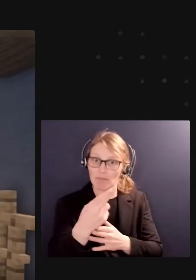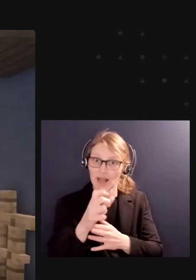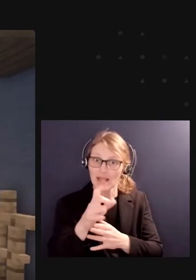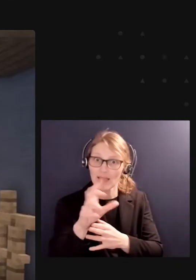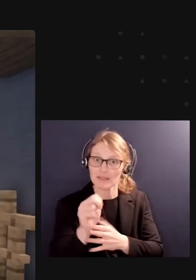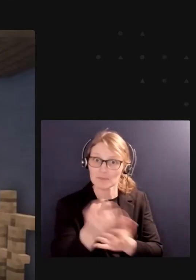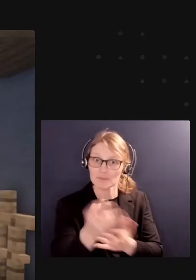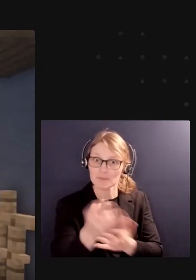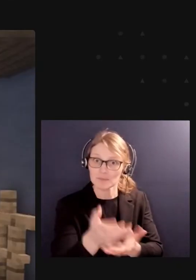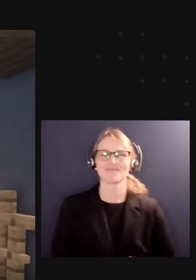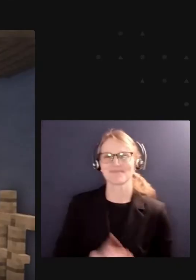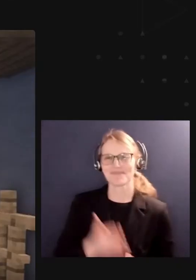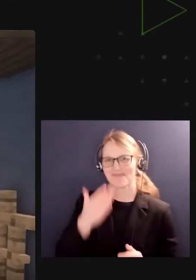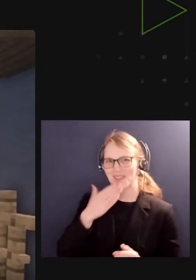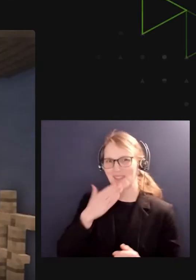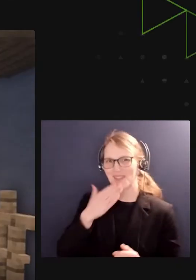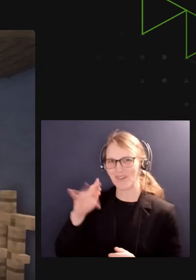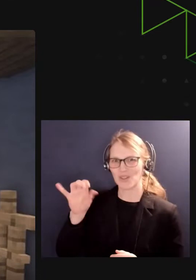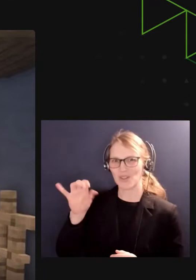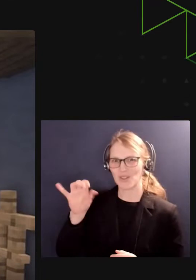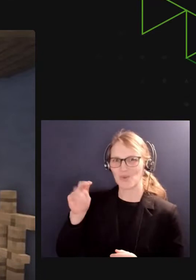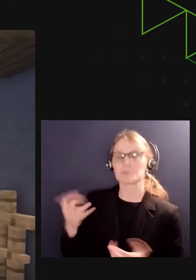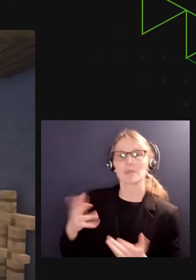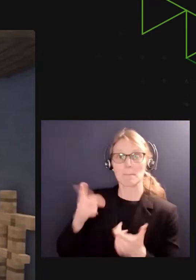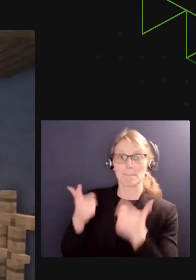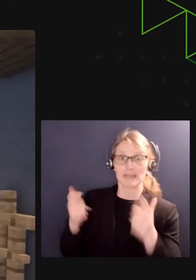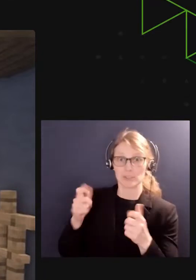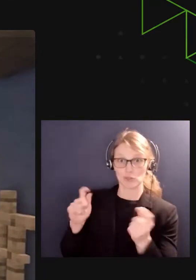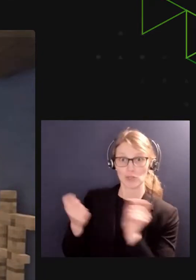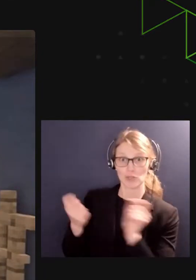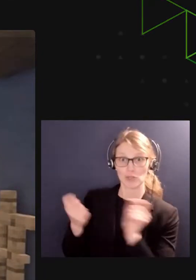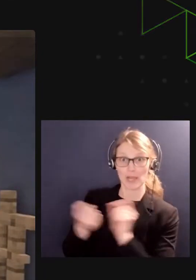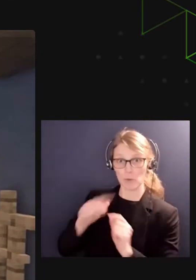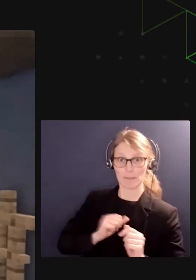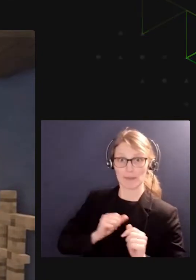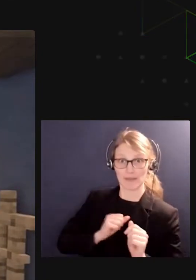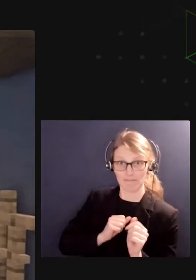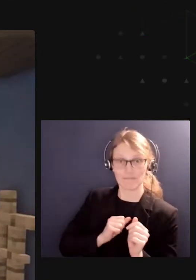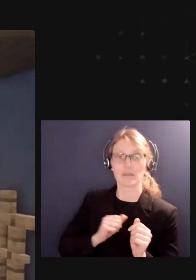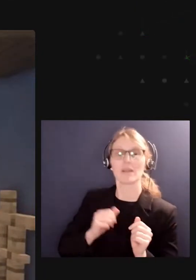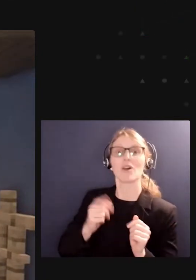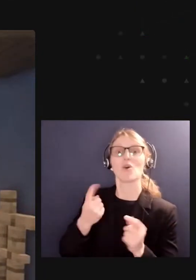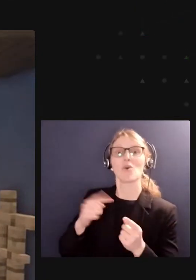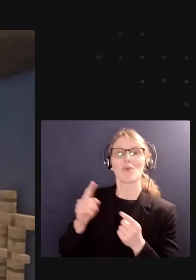I think the biggest change for me personally was when I had my two girls, and that's when I really started thinking